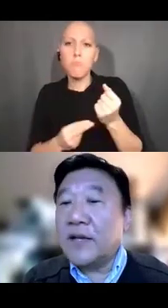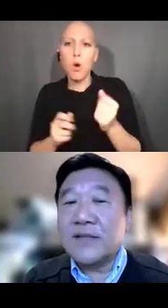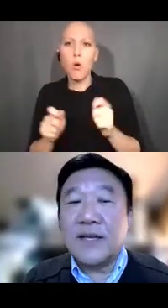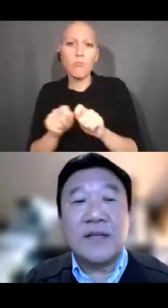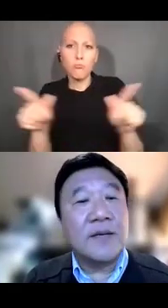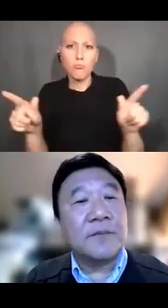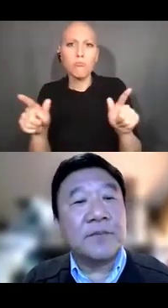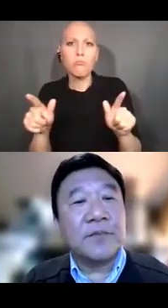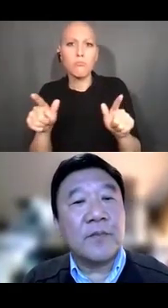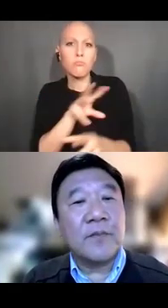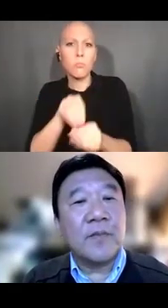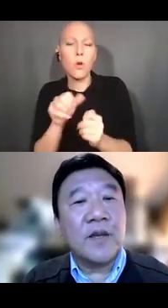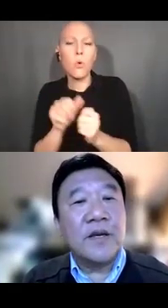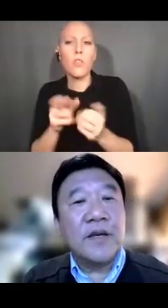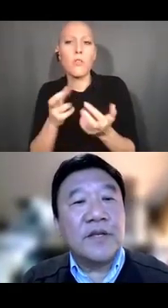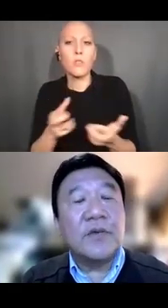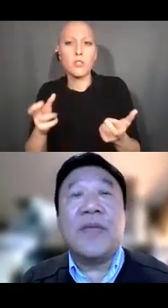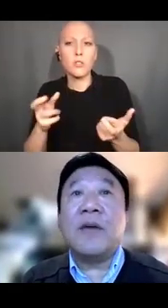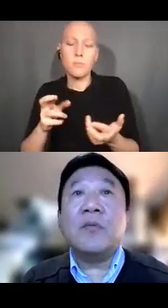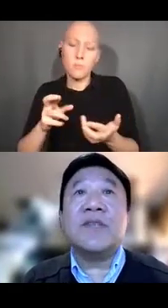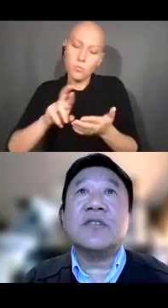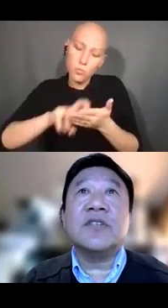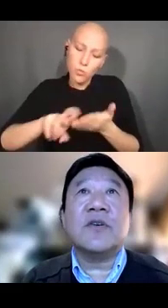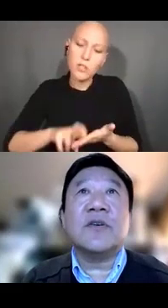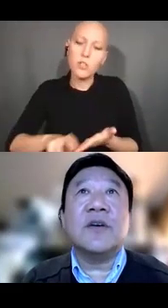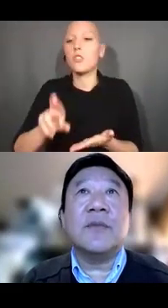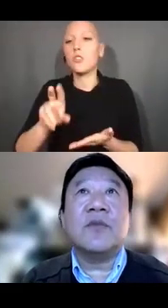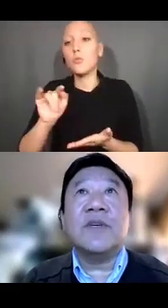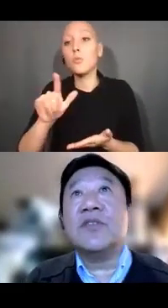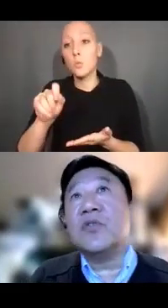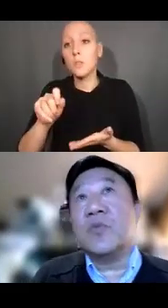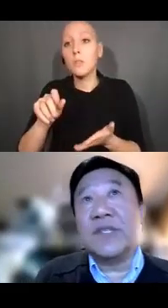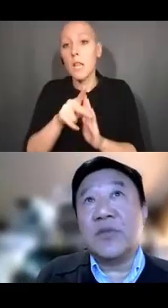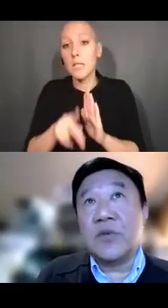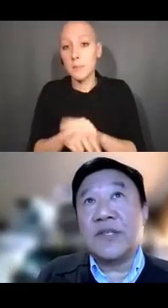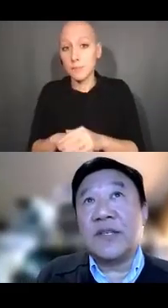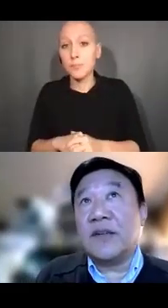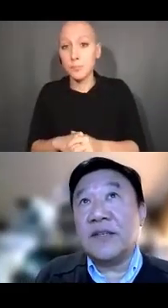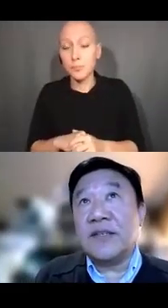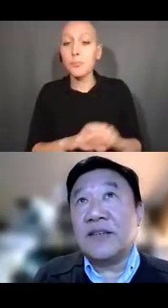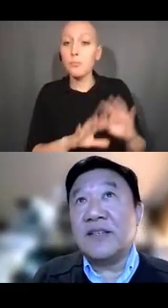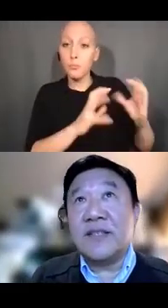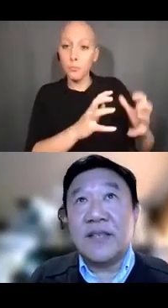Next slide. So that was actually talking about research resources, not necessarily data,